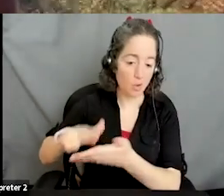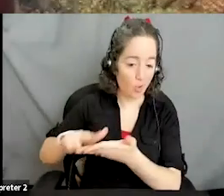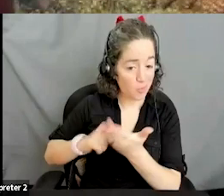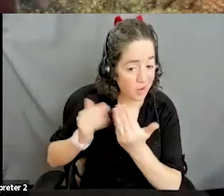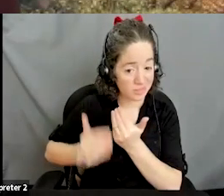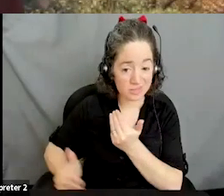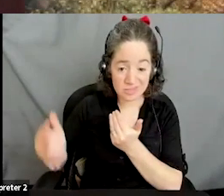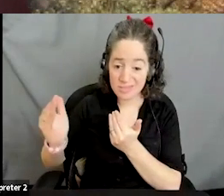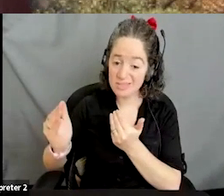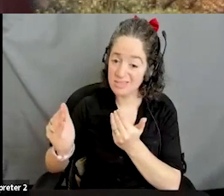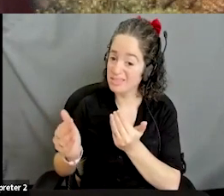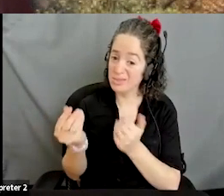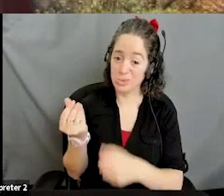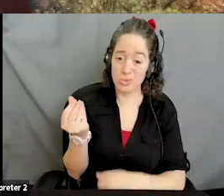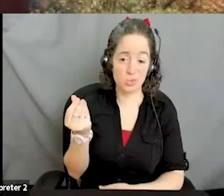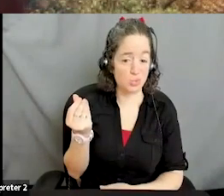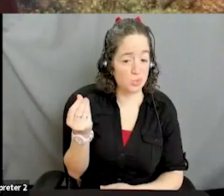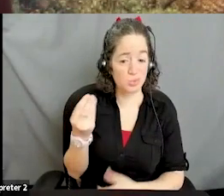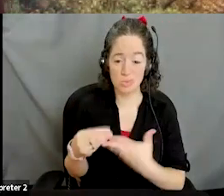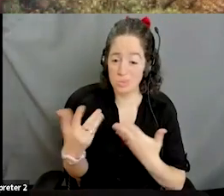It's going to be pricey.